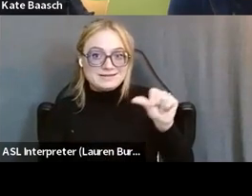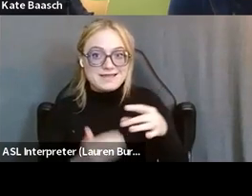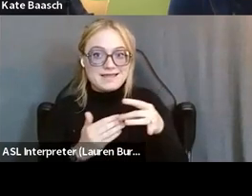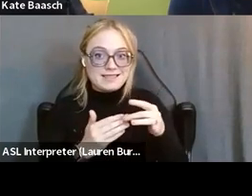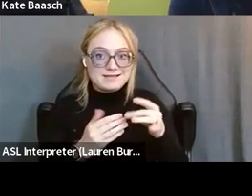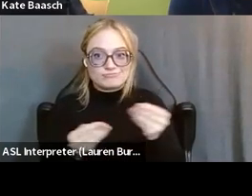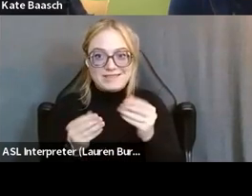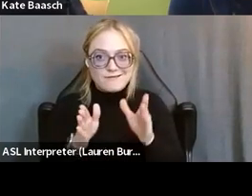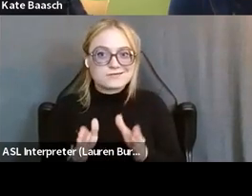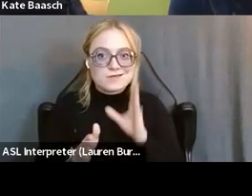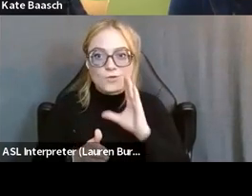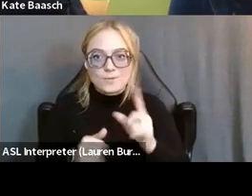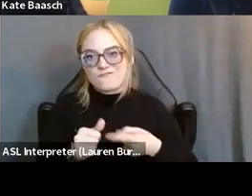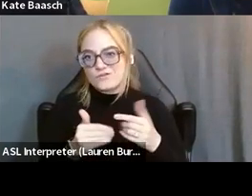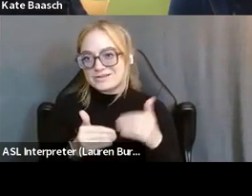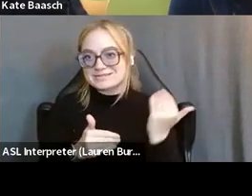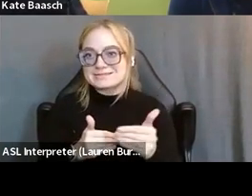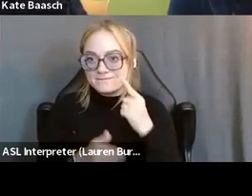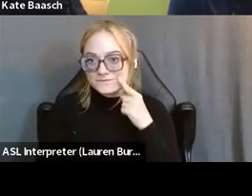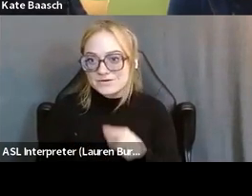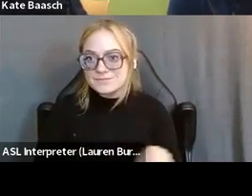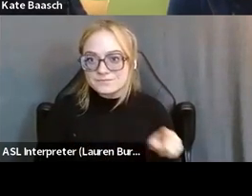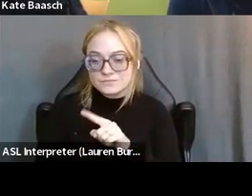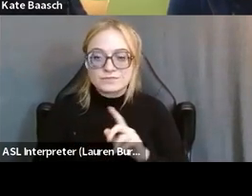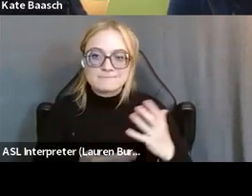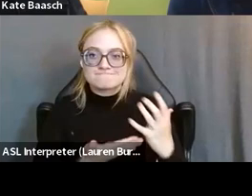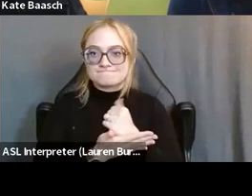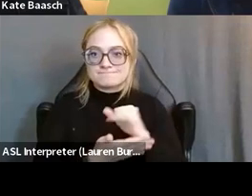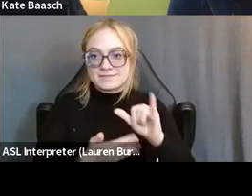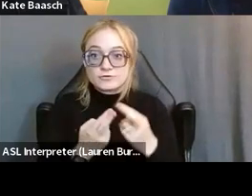So use that, utilize that resource for sure.